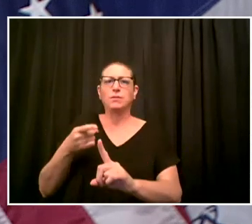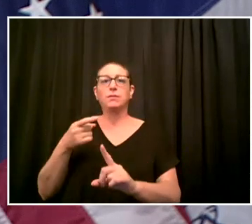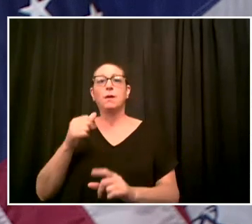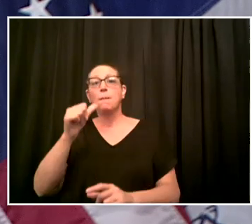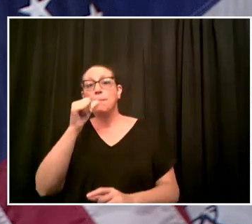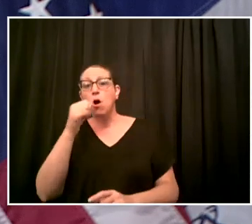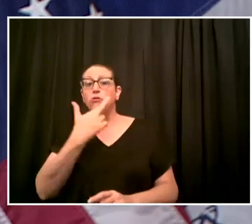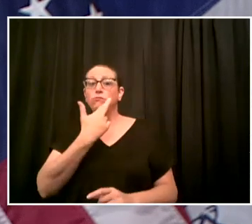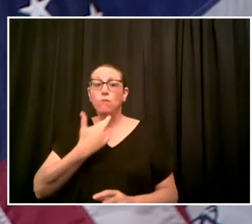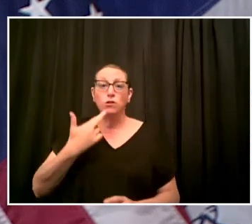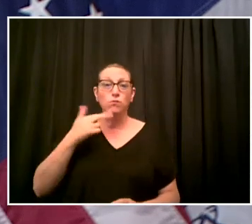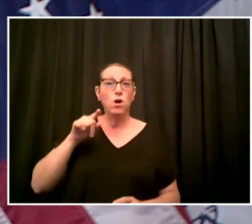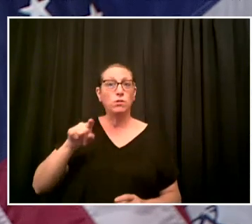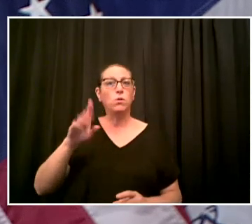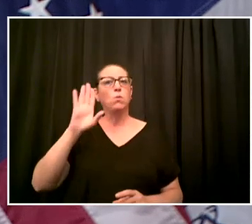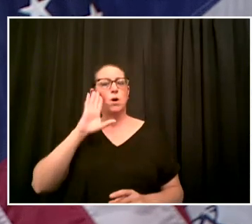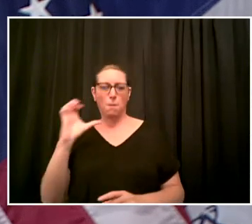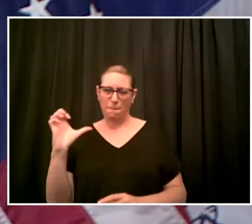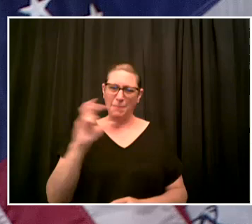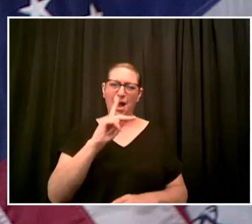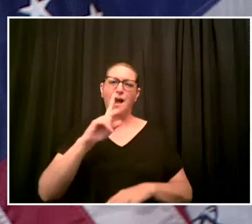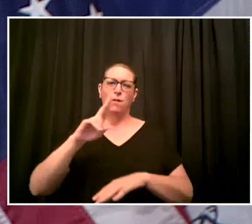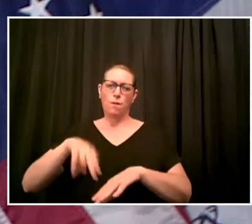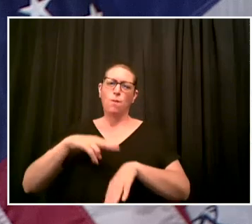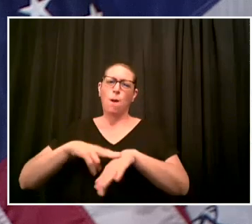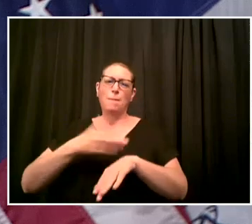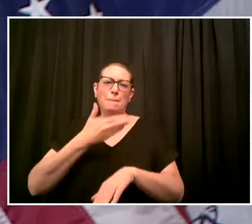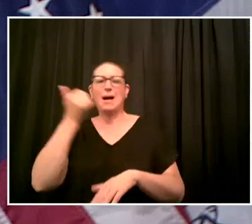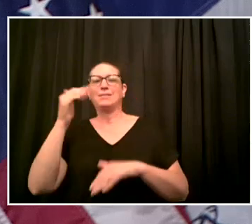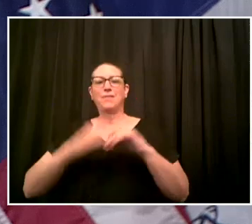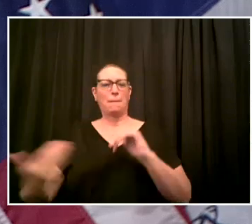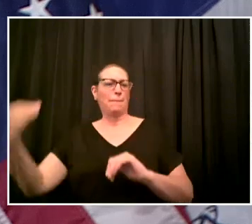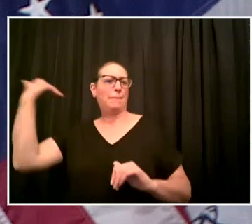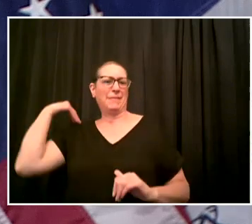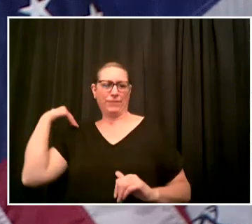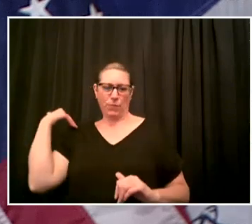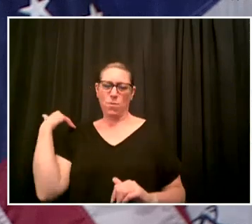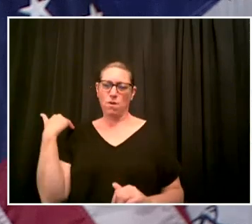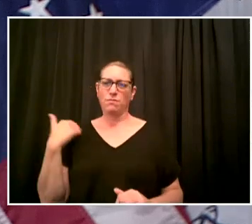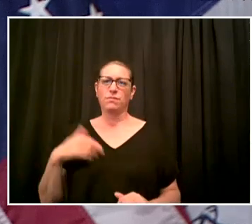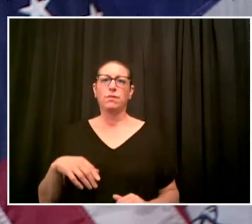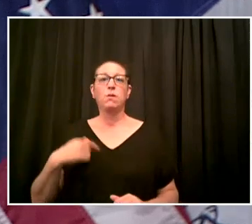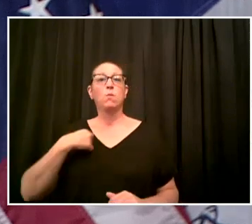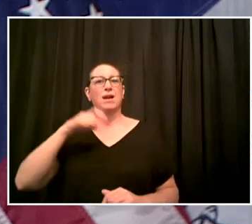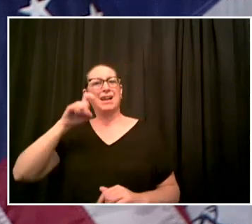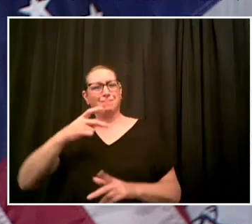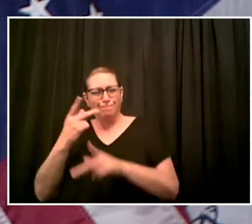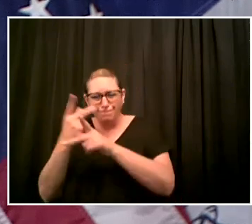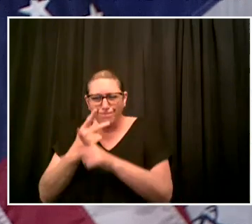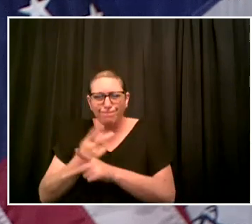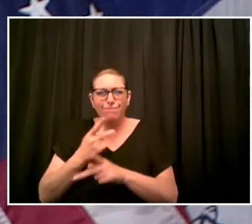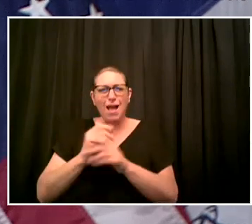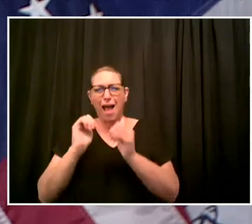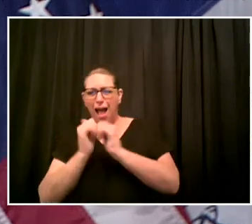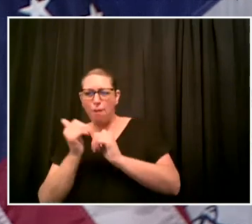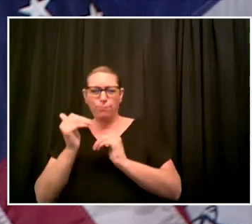I HAVE NO DOUBT IN MY MIND THAT RESTAURANTS, BARS, THE ENTIRE INDUSTRY WILL COME CKBA SRTON G DAN WE HAVE TO